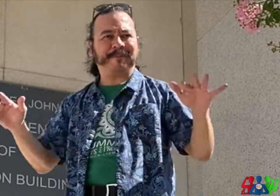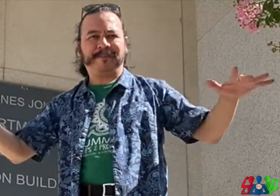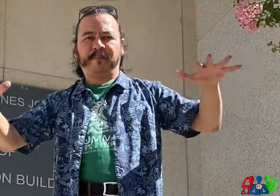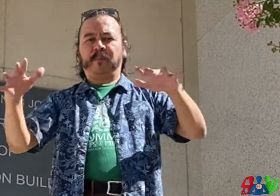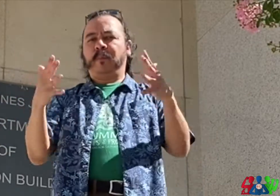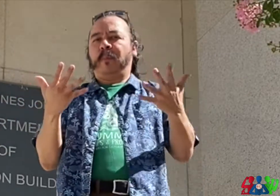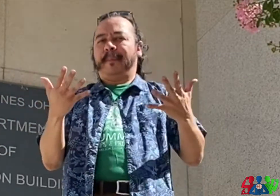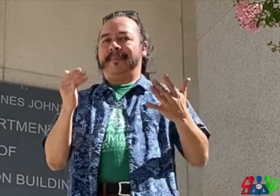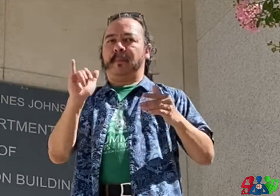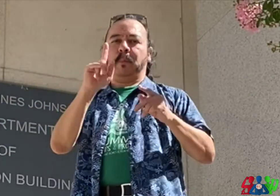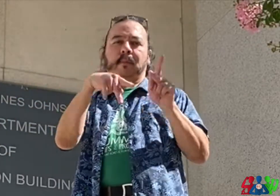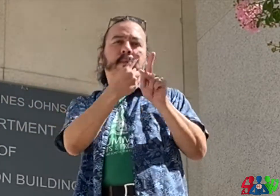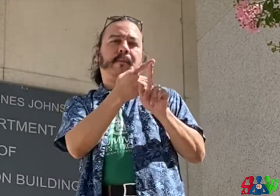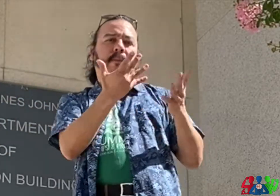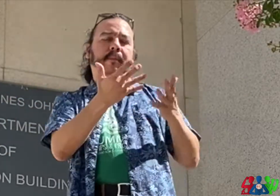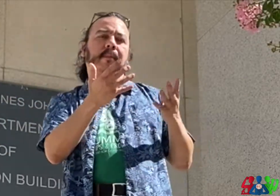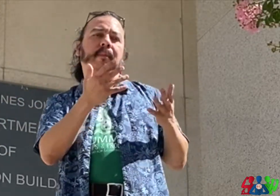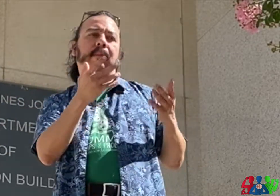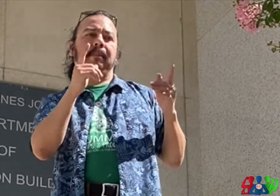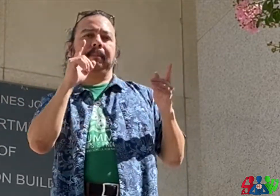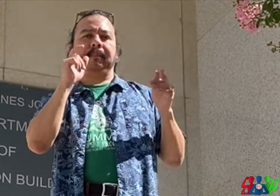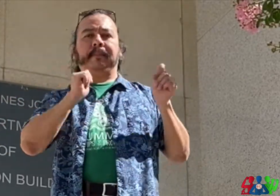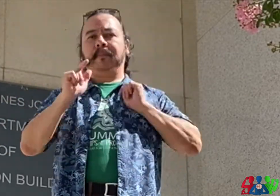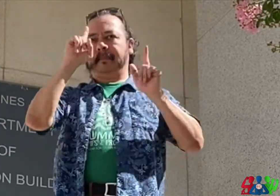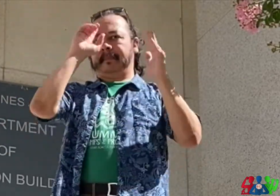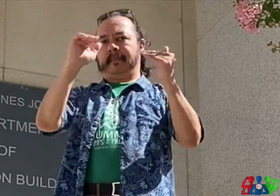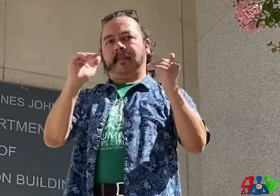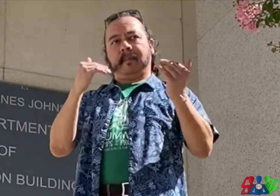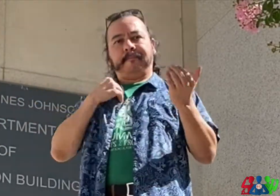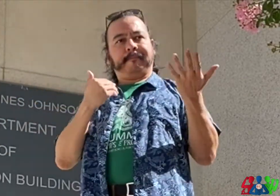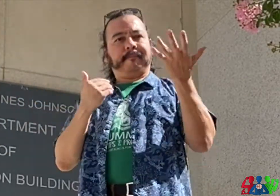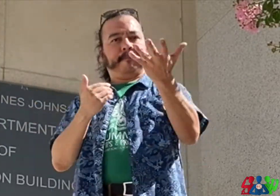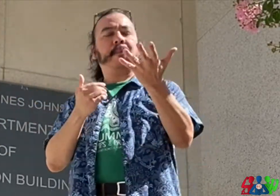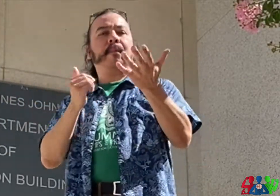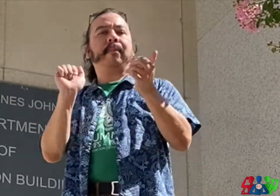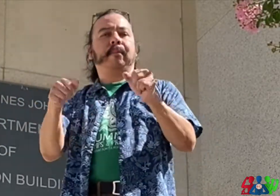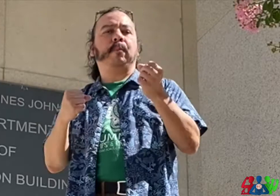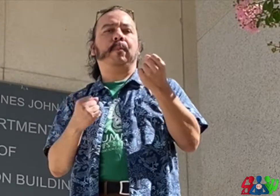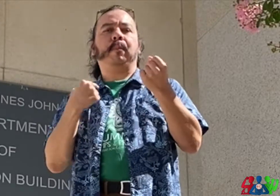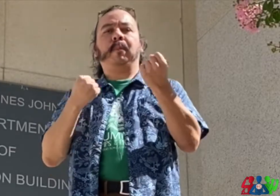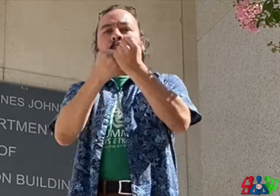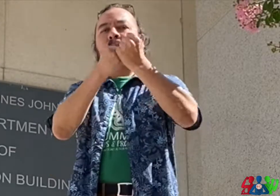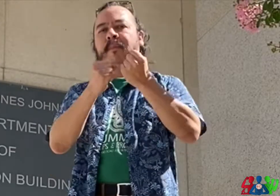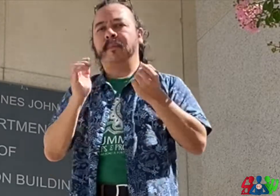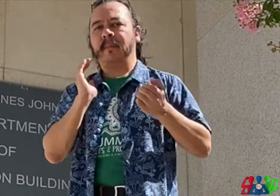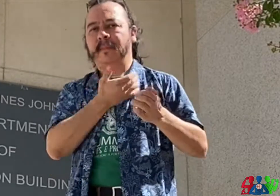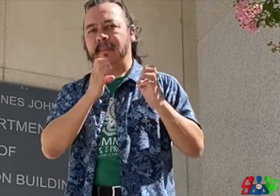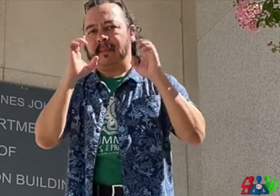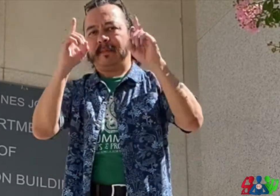We all still do need to develop the performance expectation to better justification in Deaf Education.